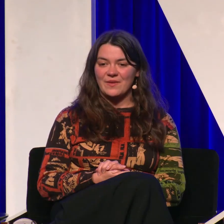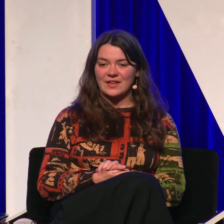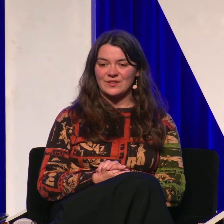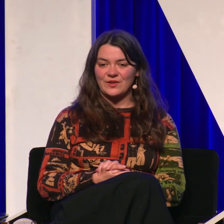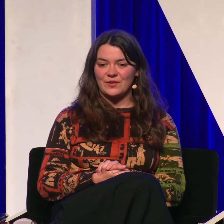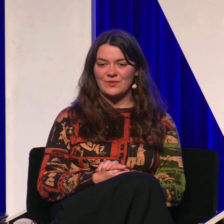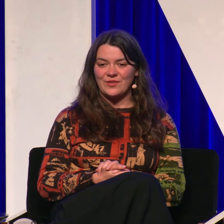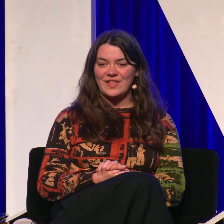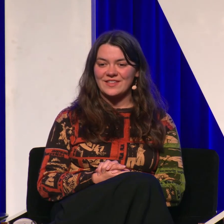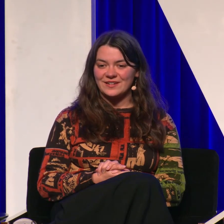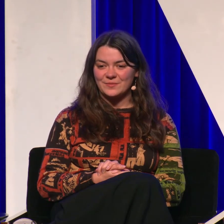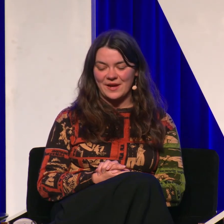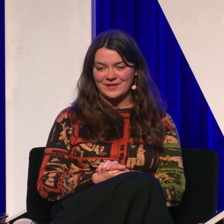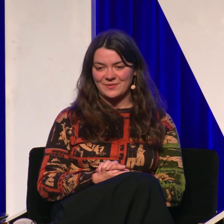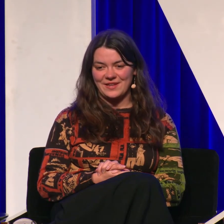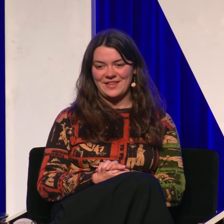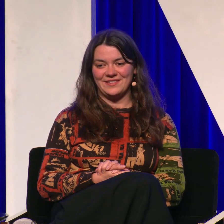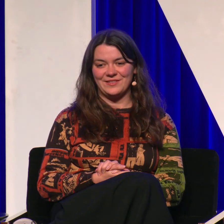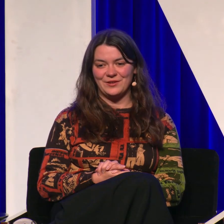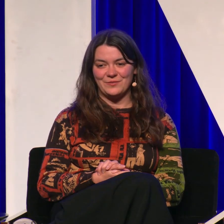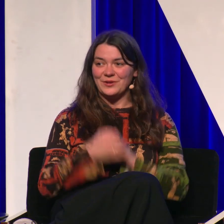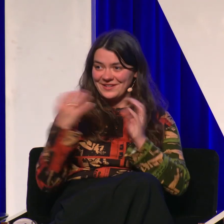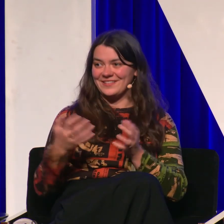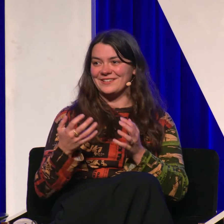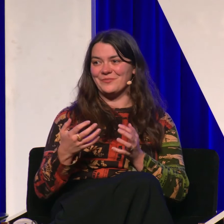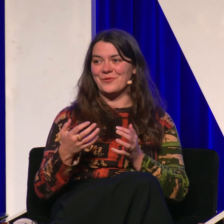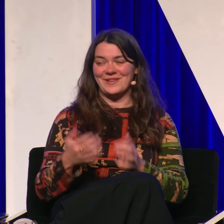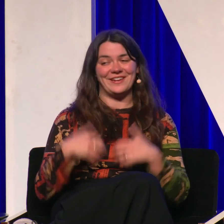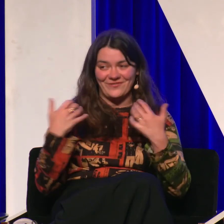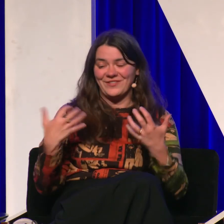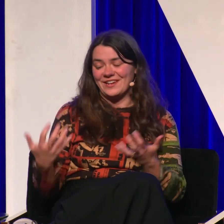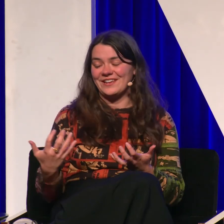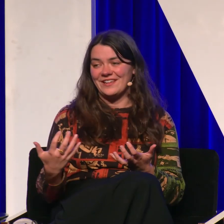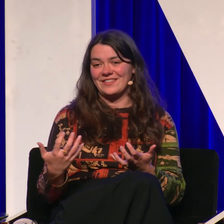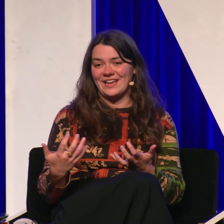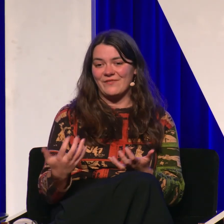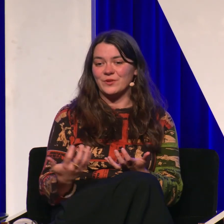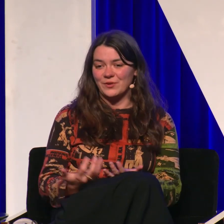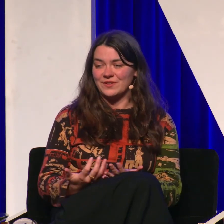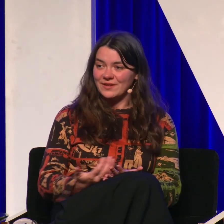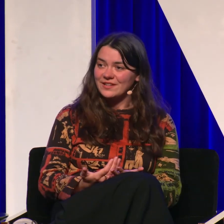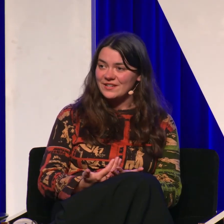And so the thing that inspires me is the communities that support me, that I feel that I that I have a responsibility